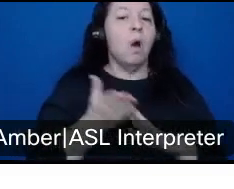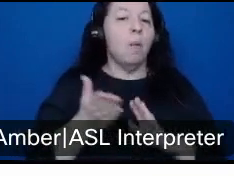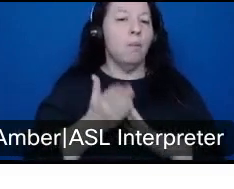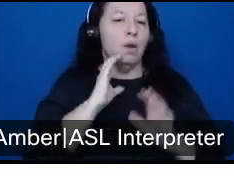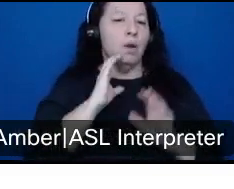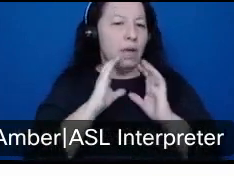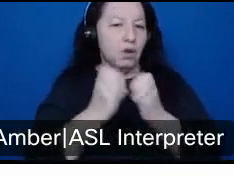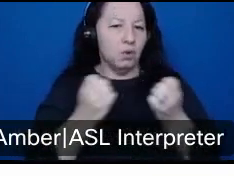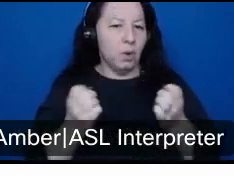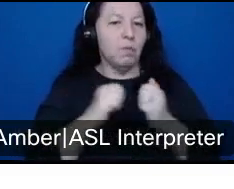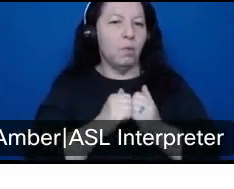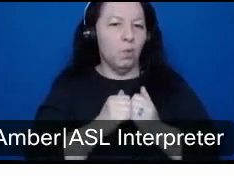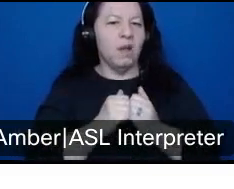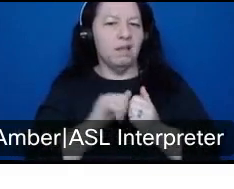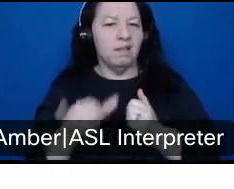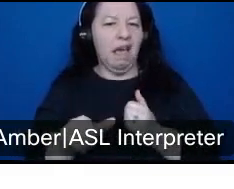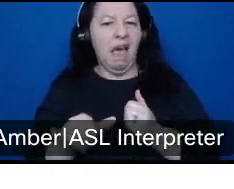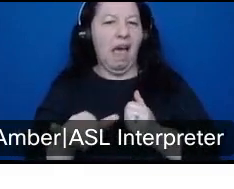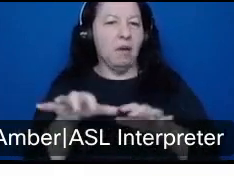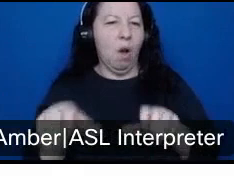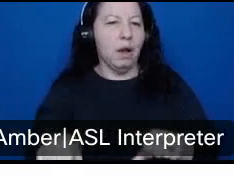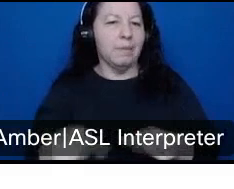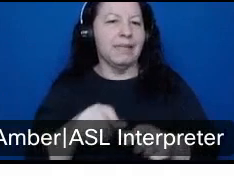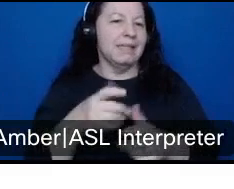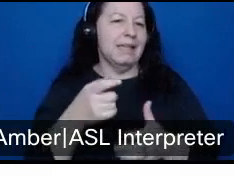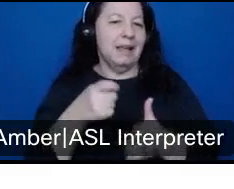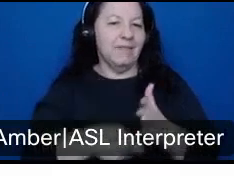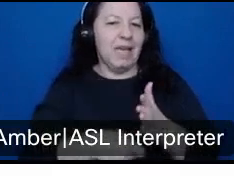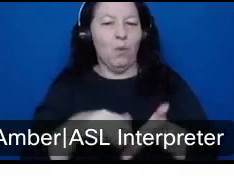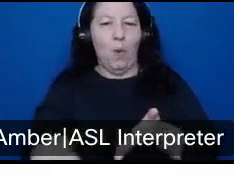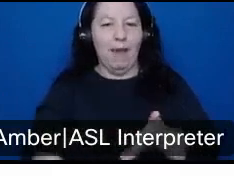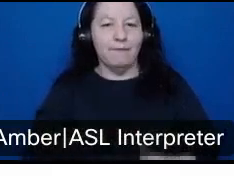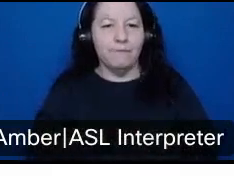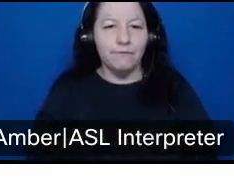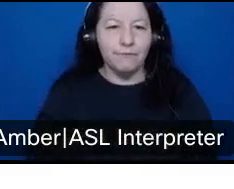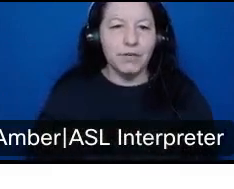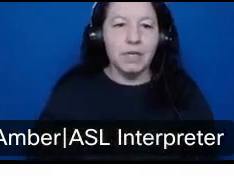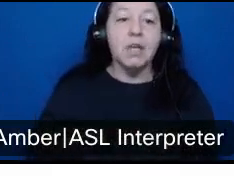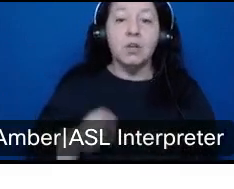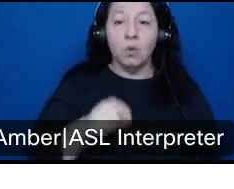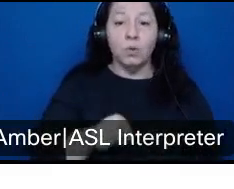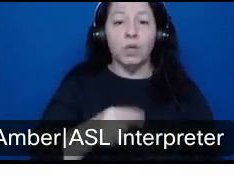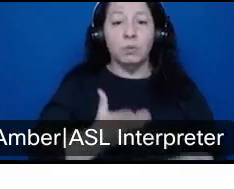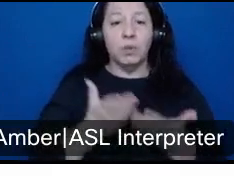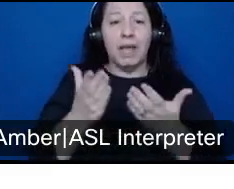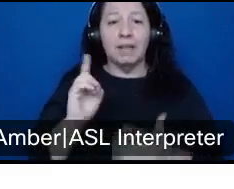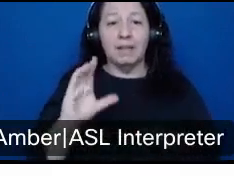This was presented at the December 5th. Uh, capital committee and was approved for full consideration by the board.